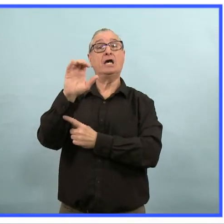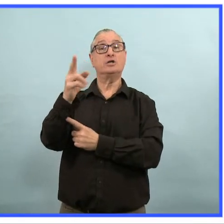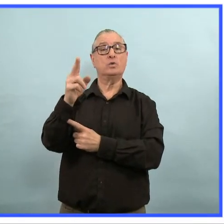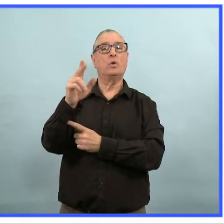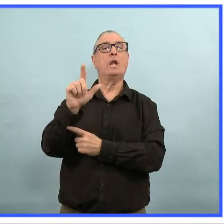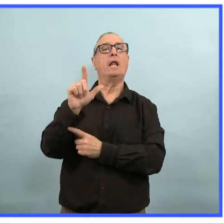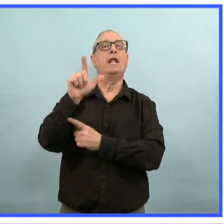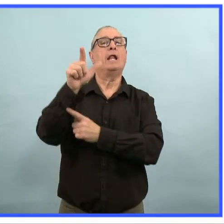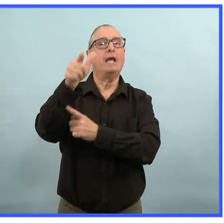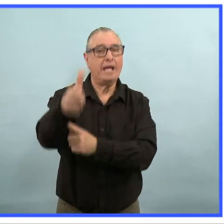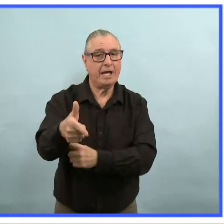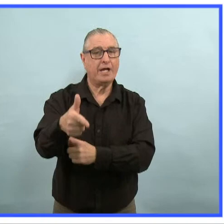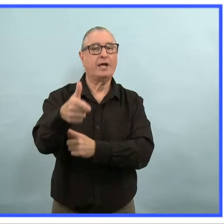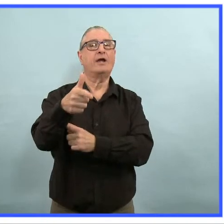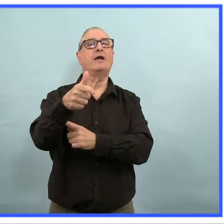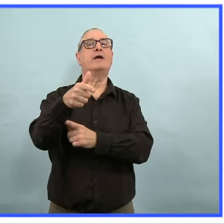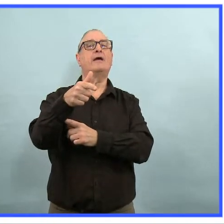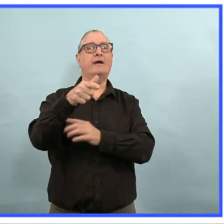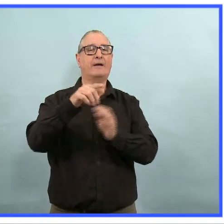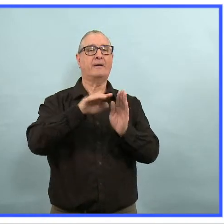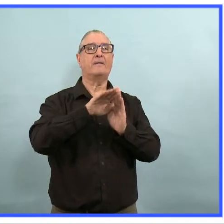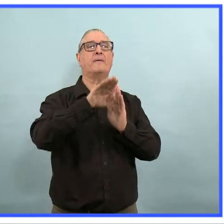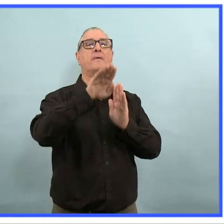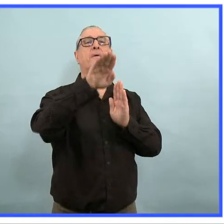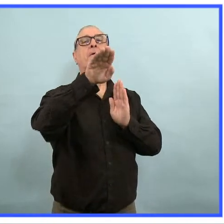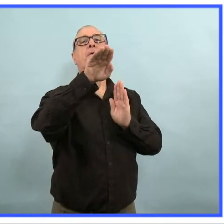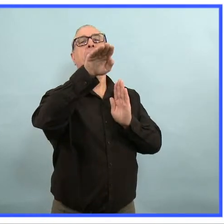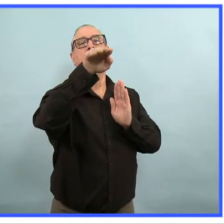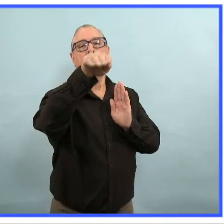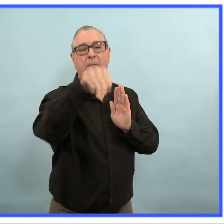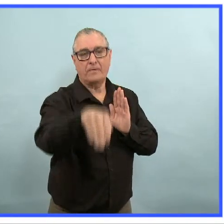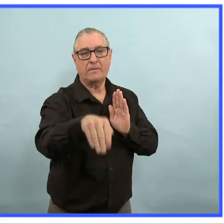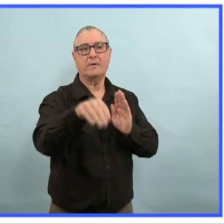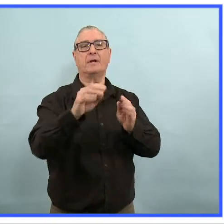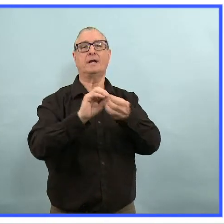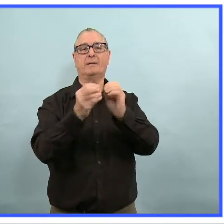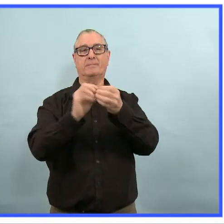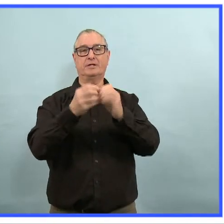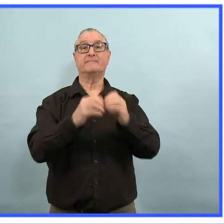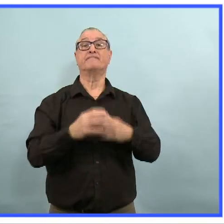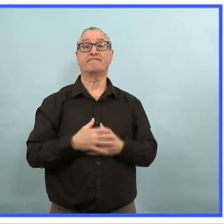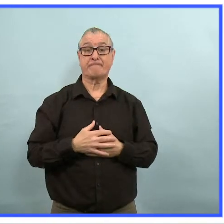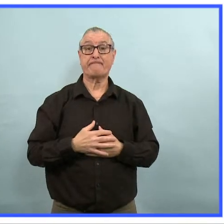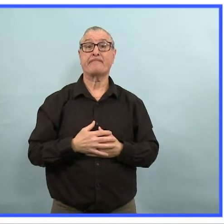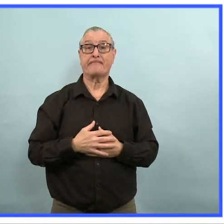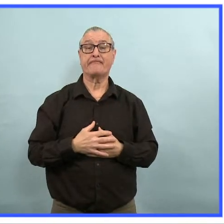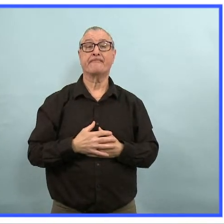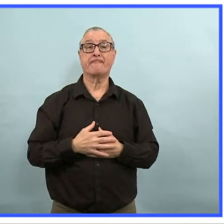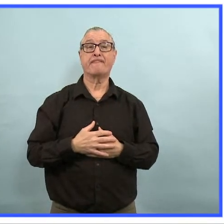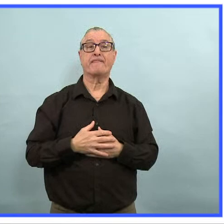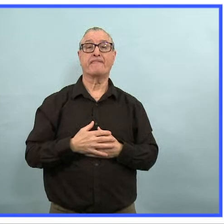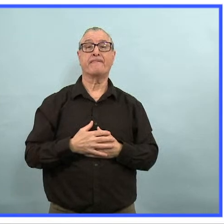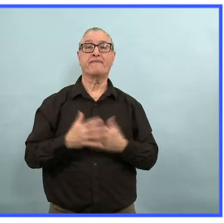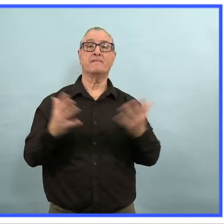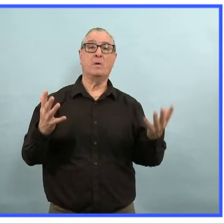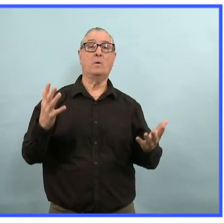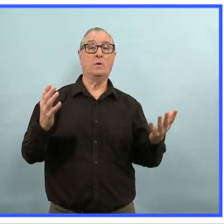downward trend in icu admissions so again moving in that right uh right direction